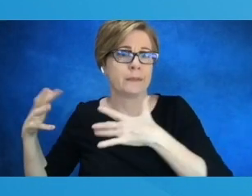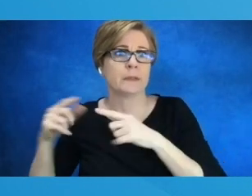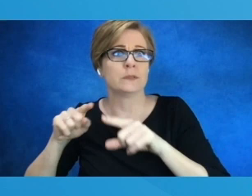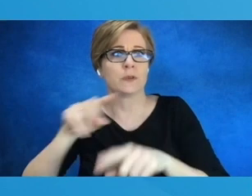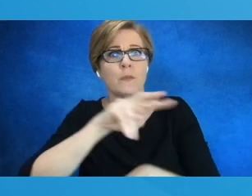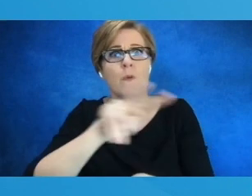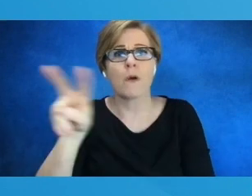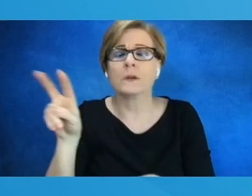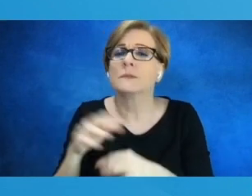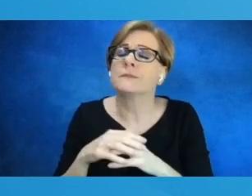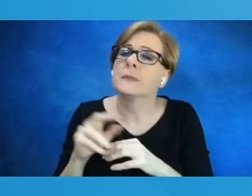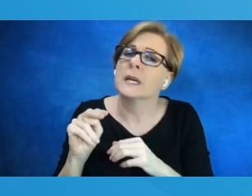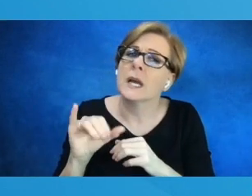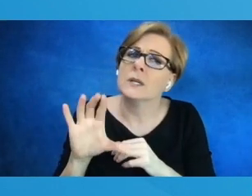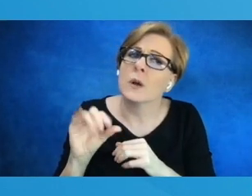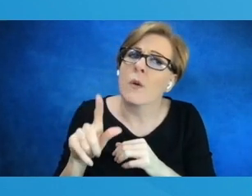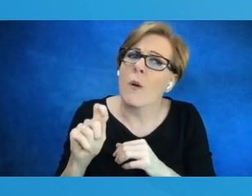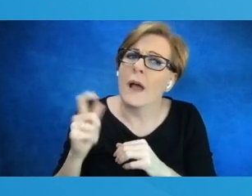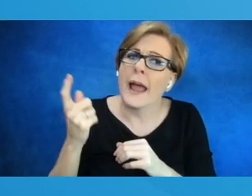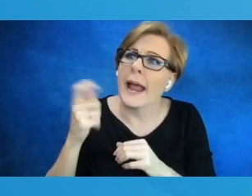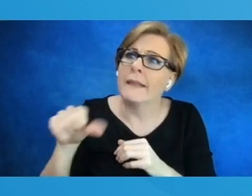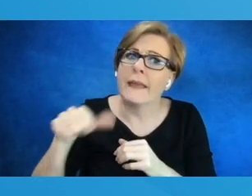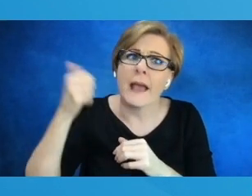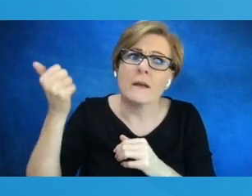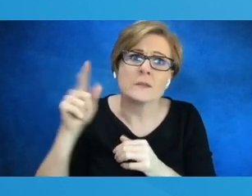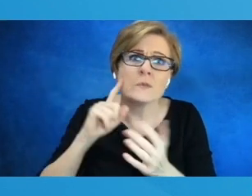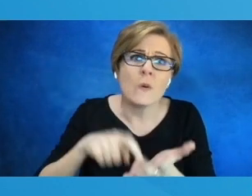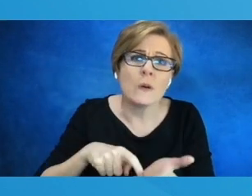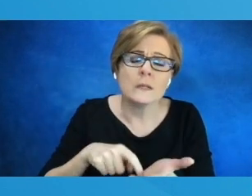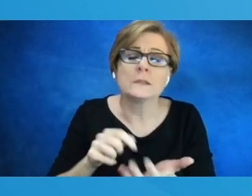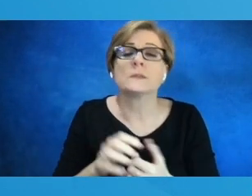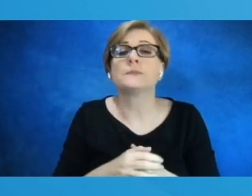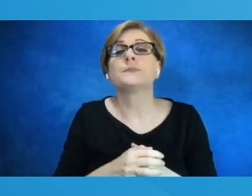Yeah, I'm thinking about history, you know,